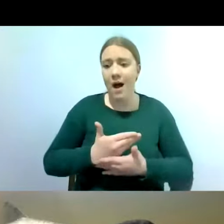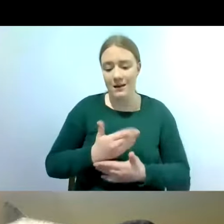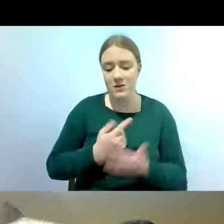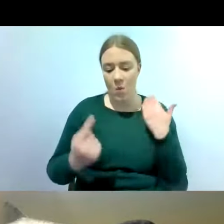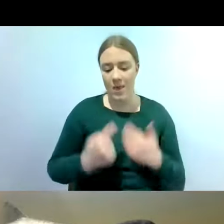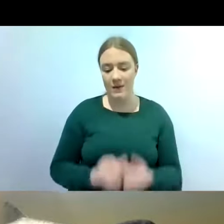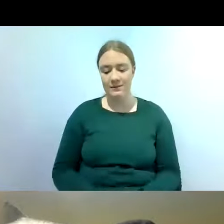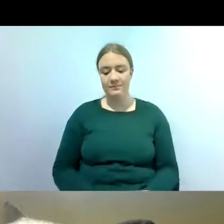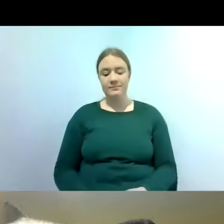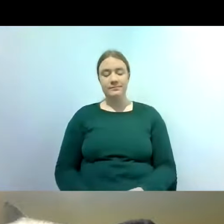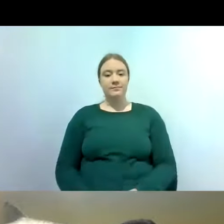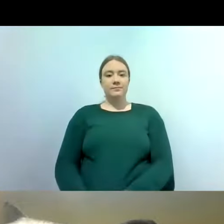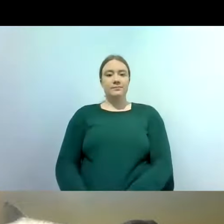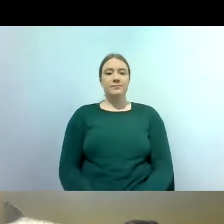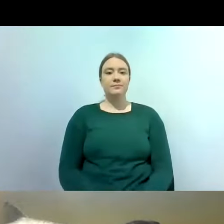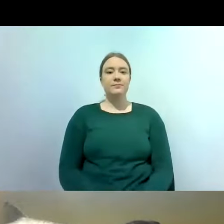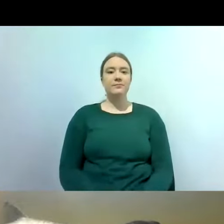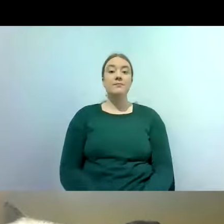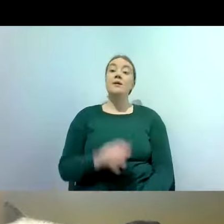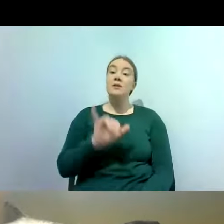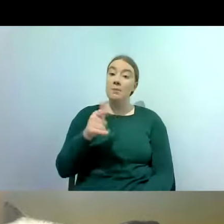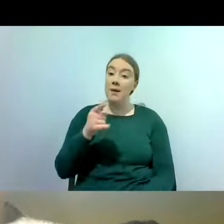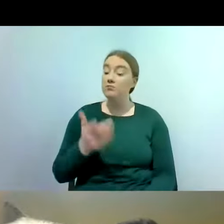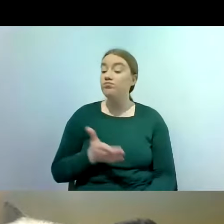so if you're out and about on the riverbank at night